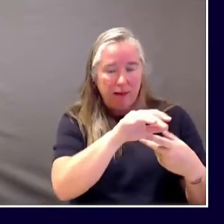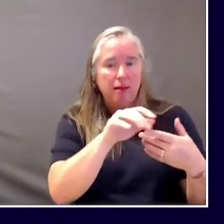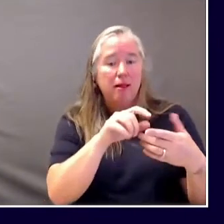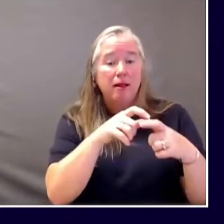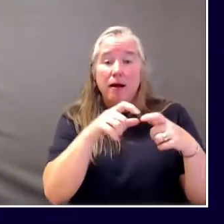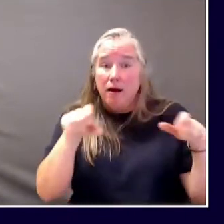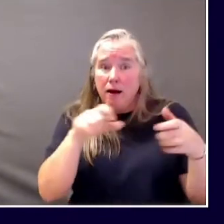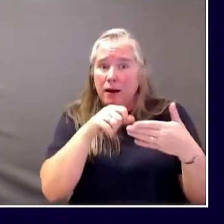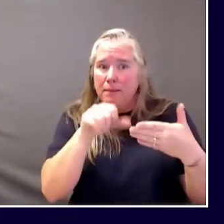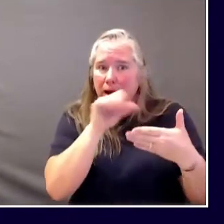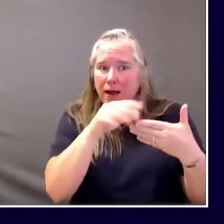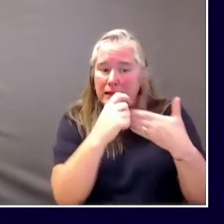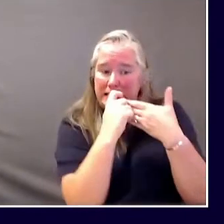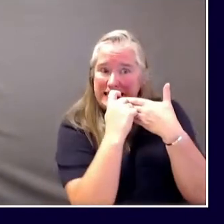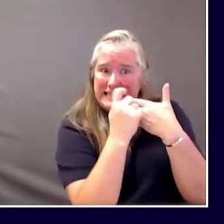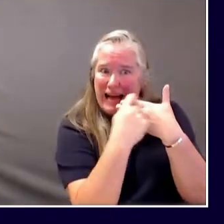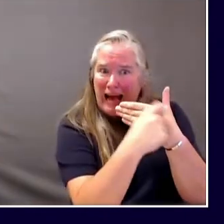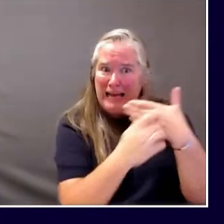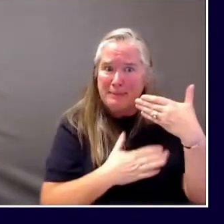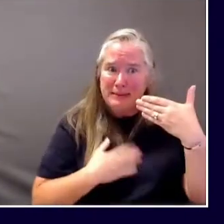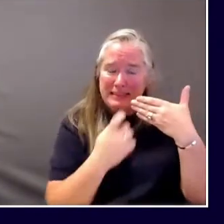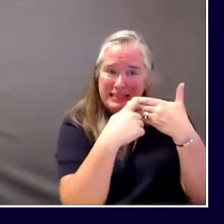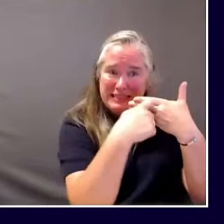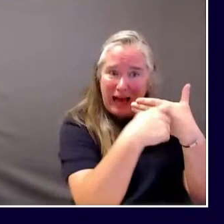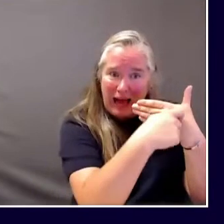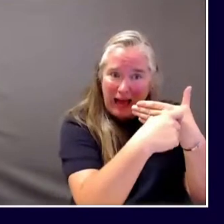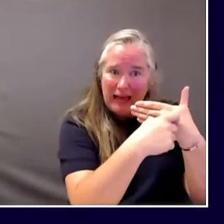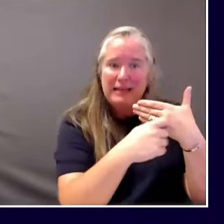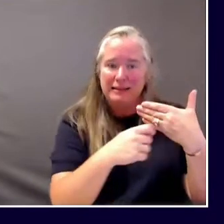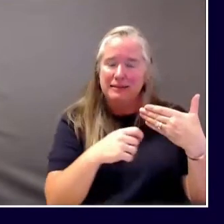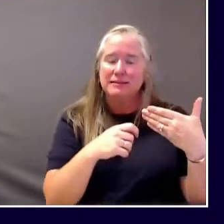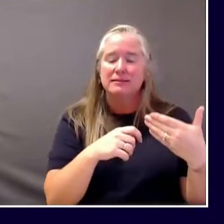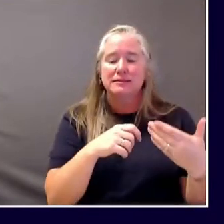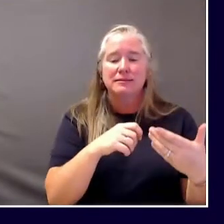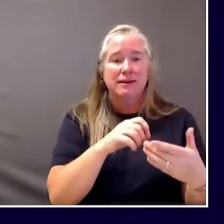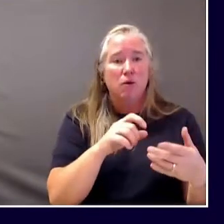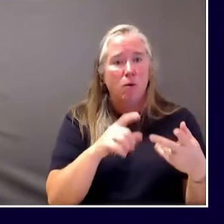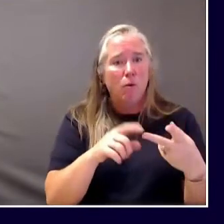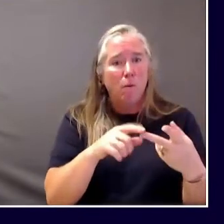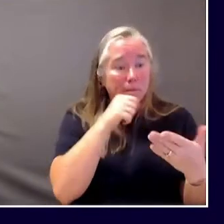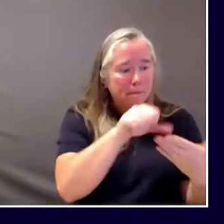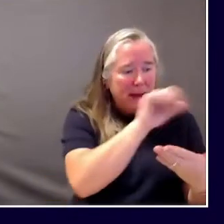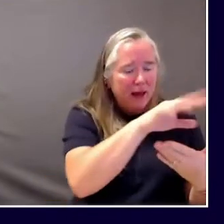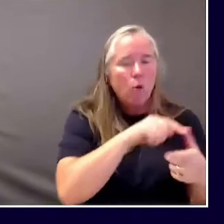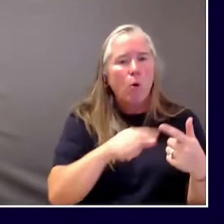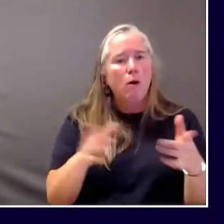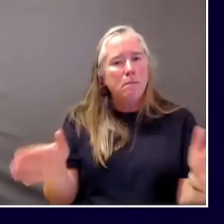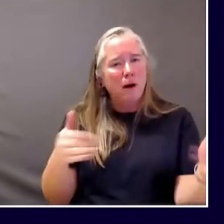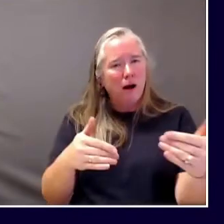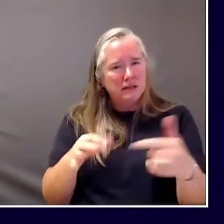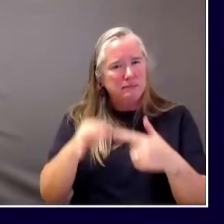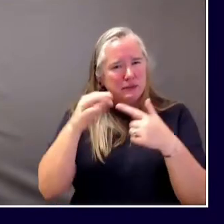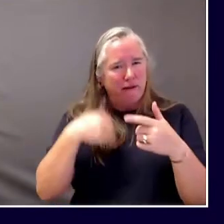signed by you in the drop box